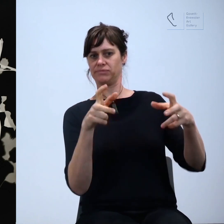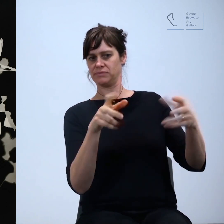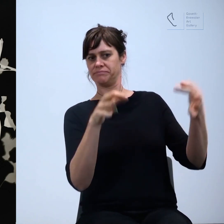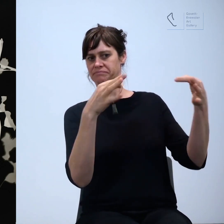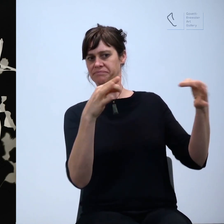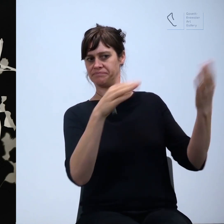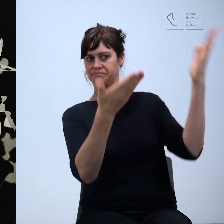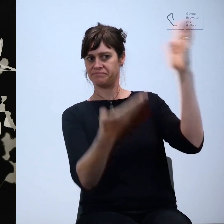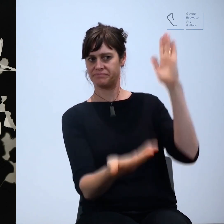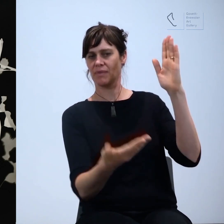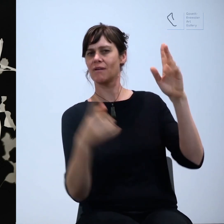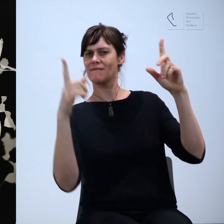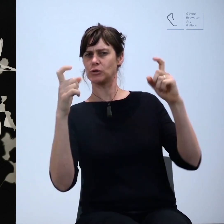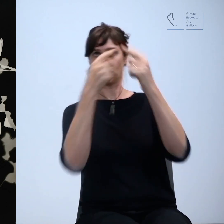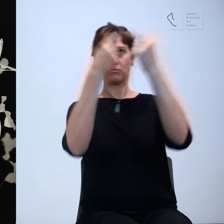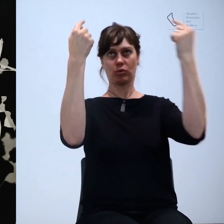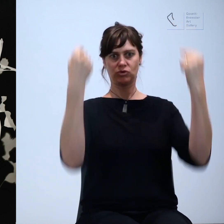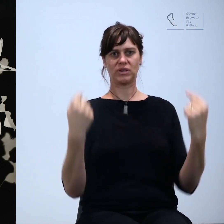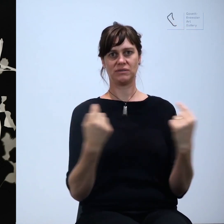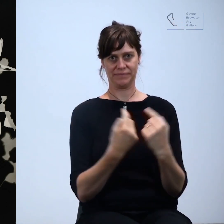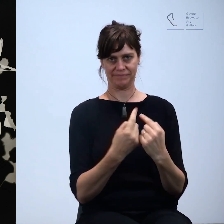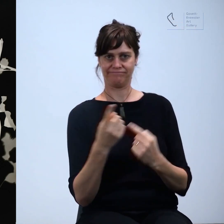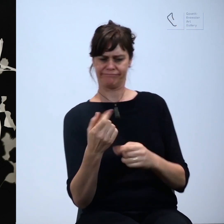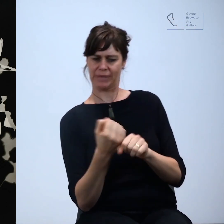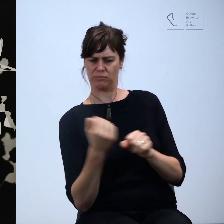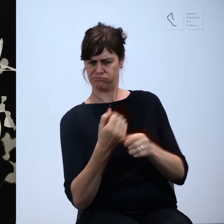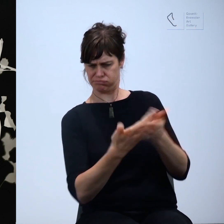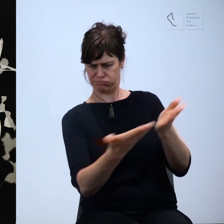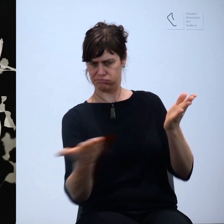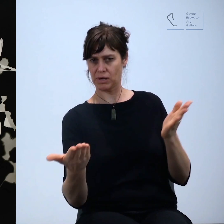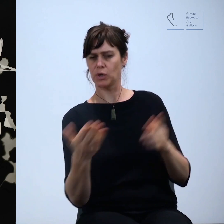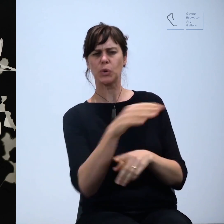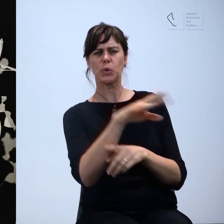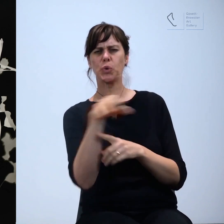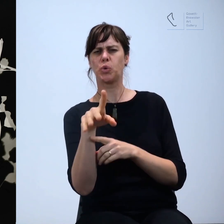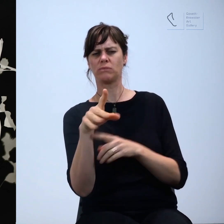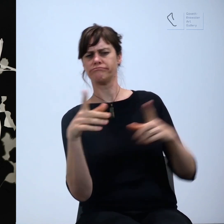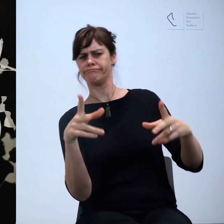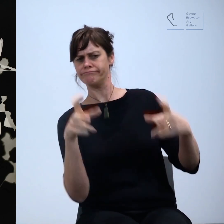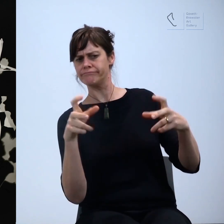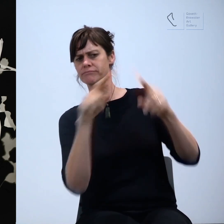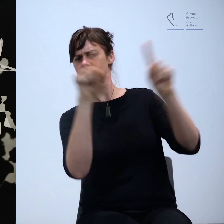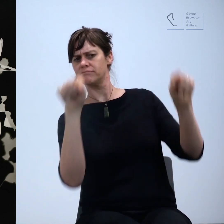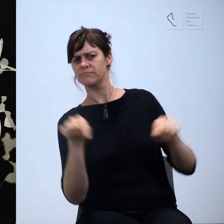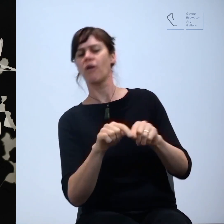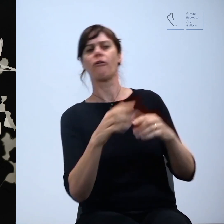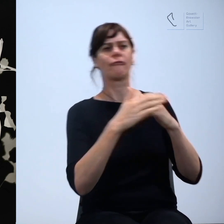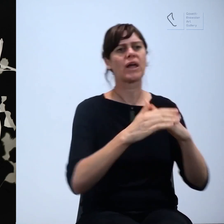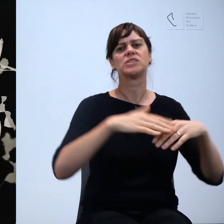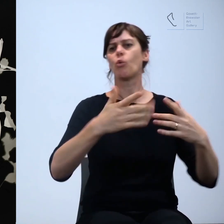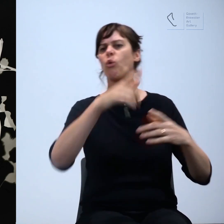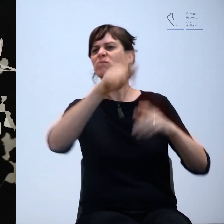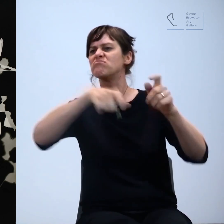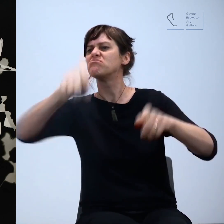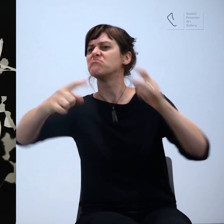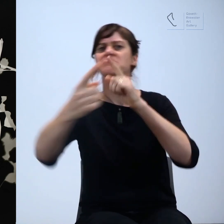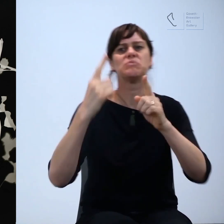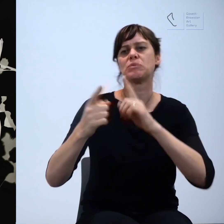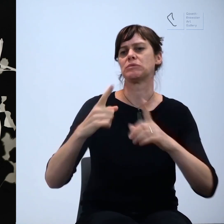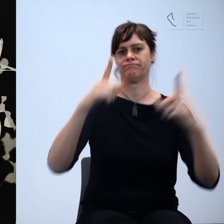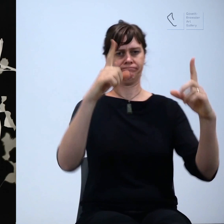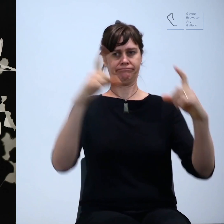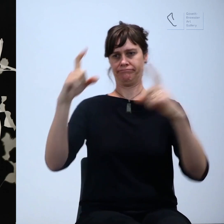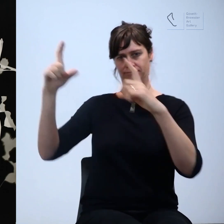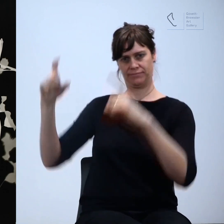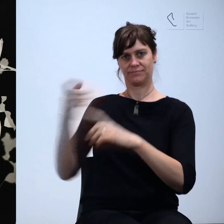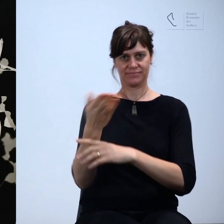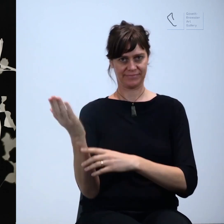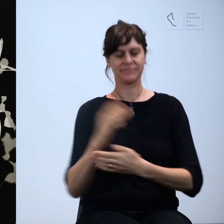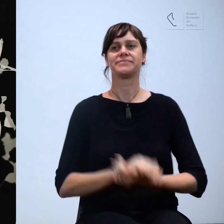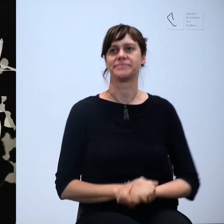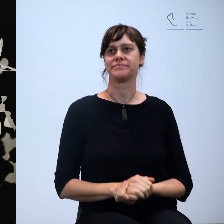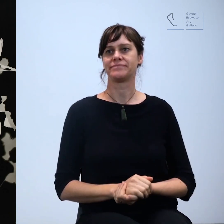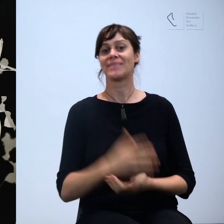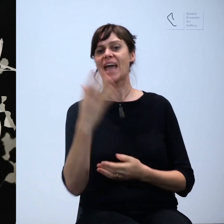cameraless photographic portraits of friends and acquaintances.